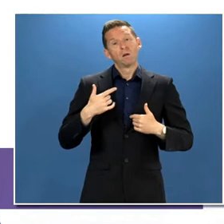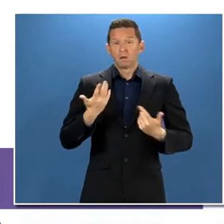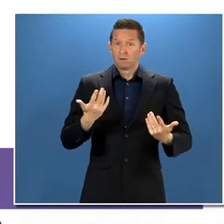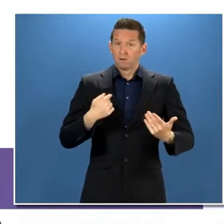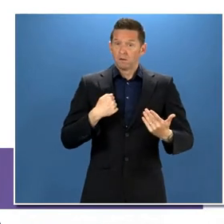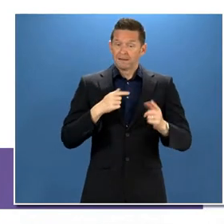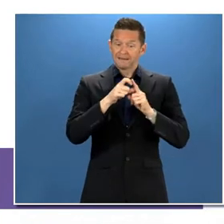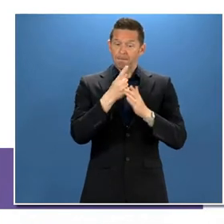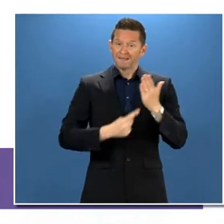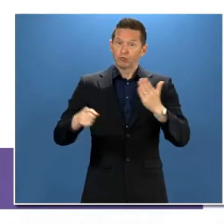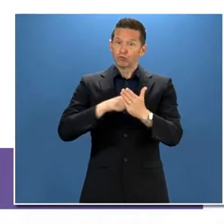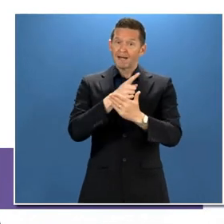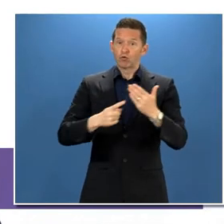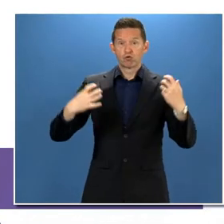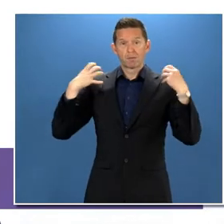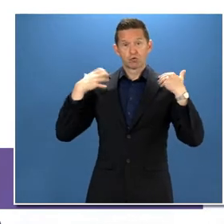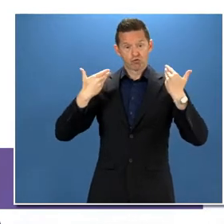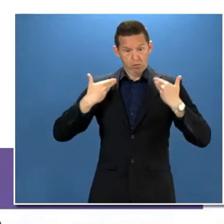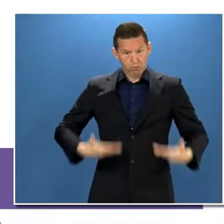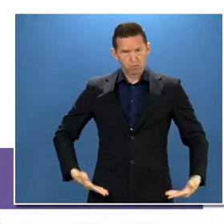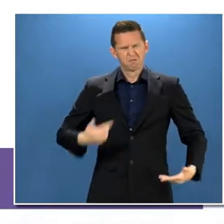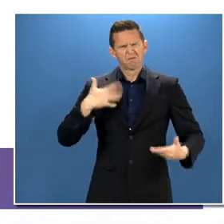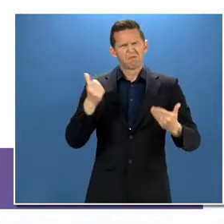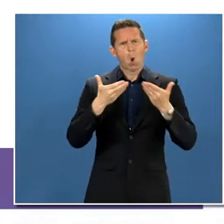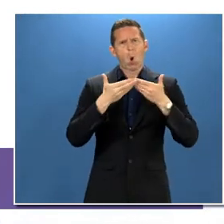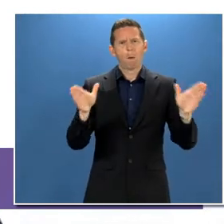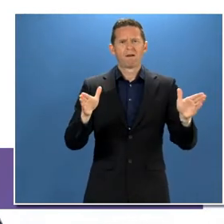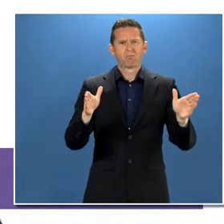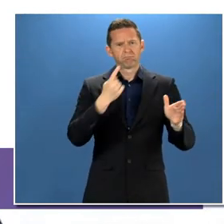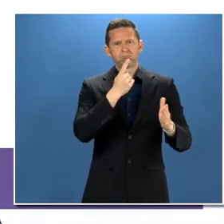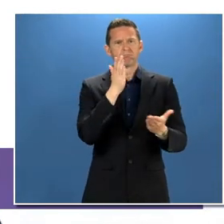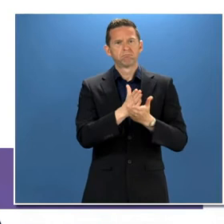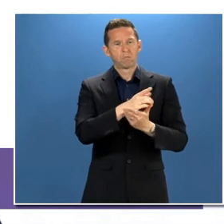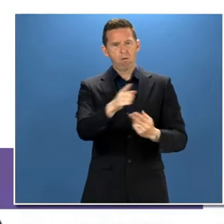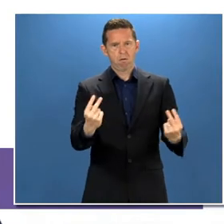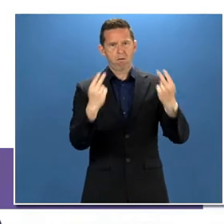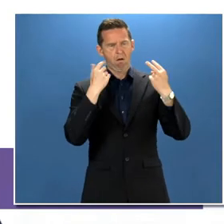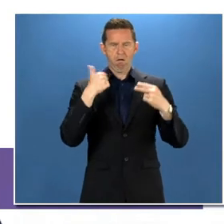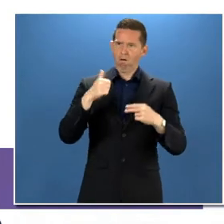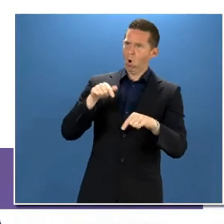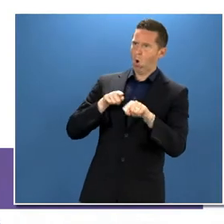important to be open and transparent so people can learn from my individual circumstances.